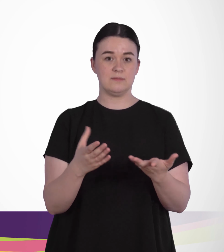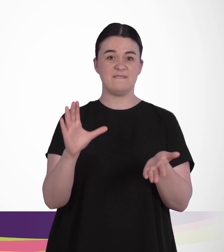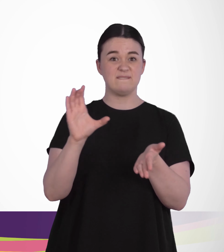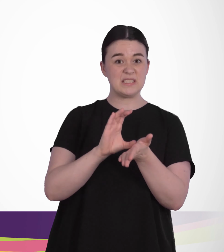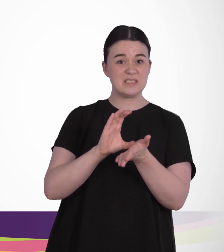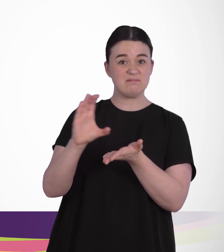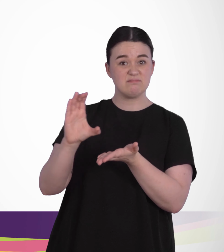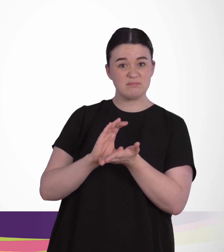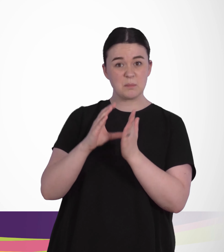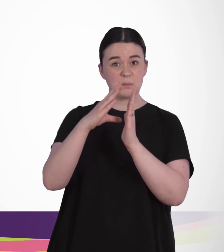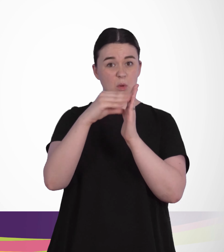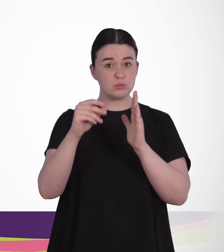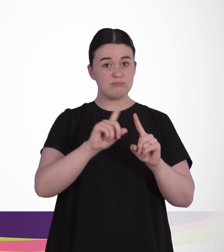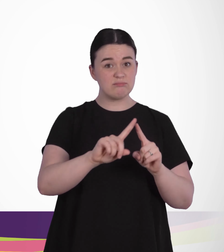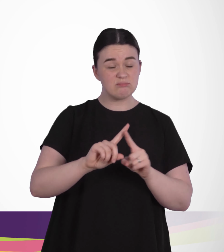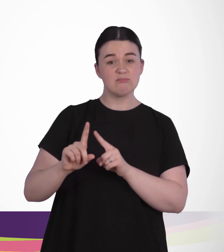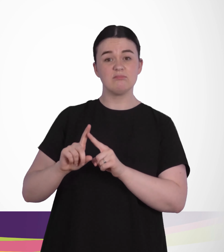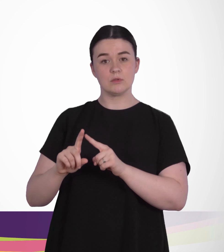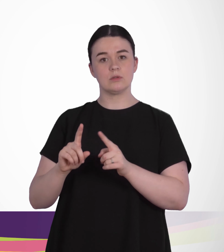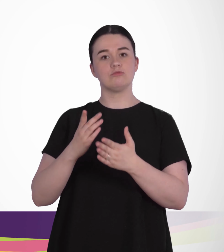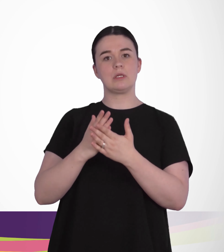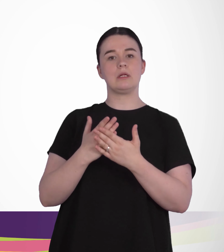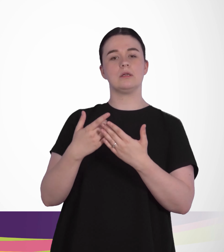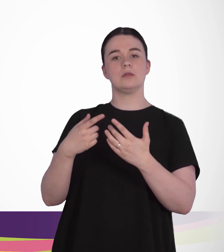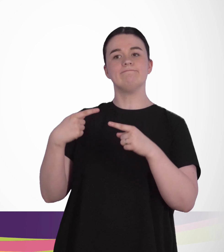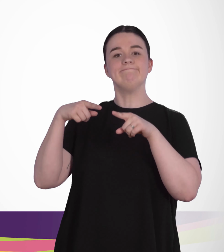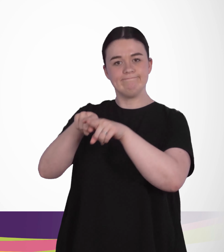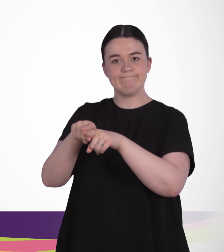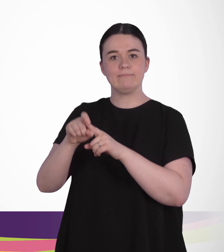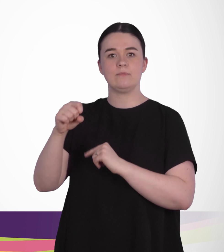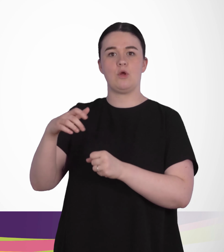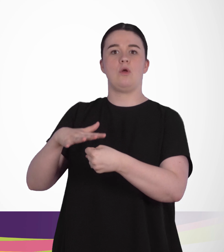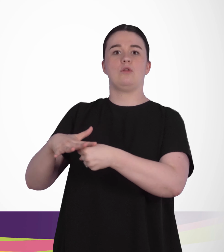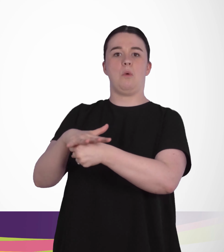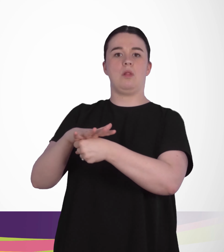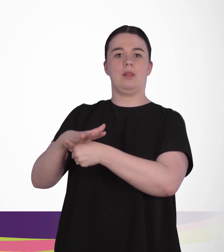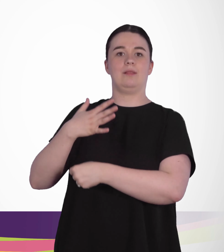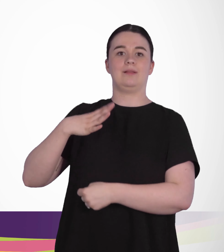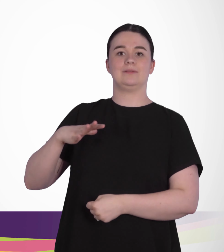funding models that enable local responsiveness,